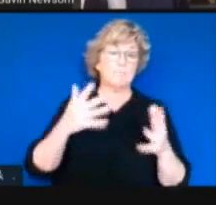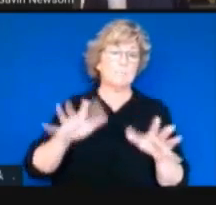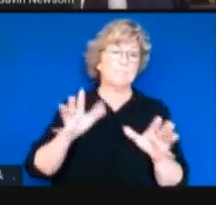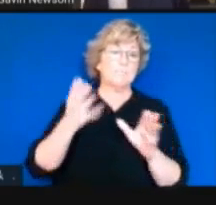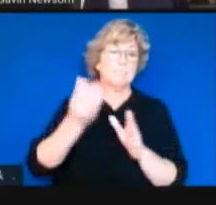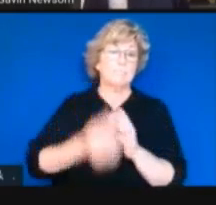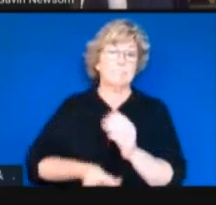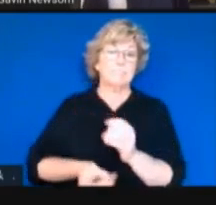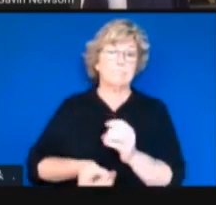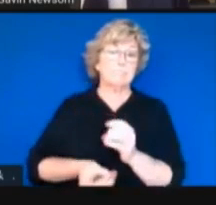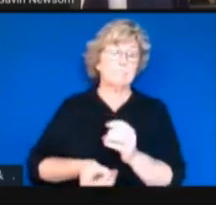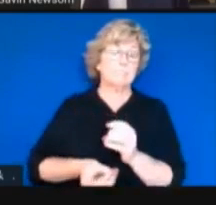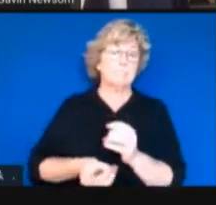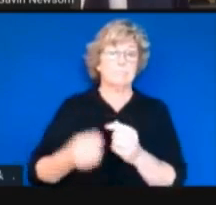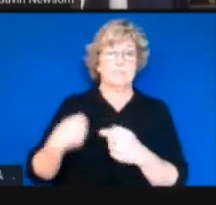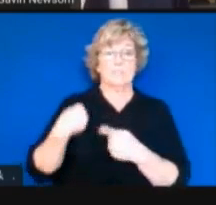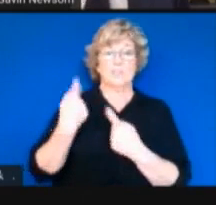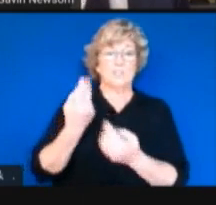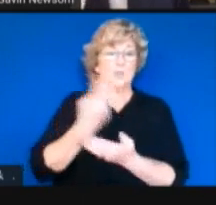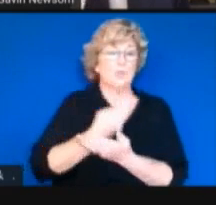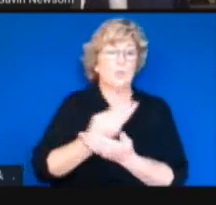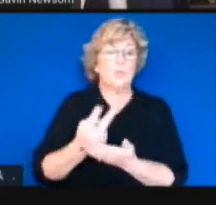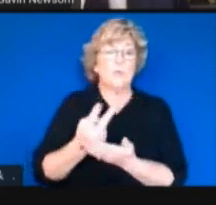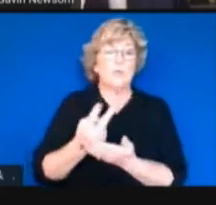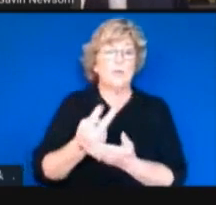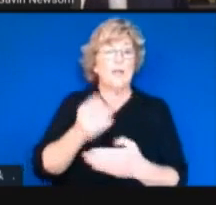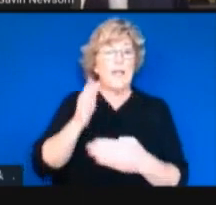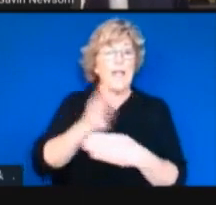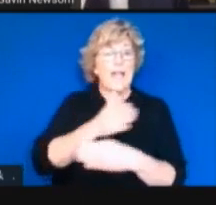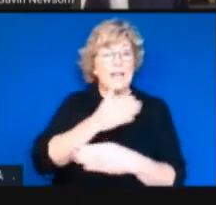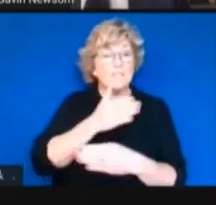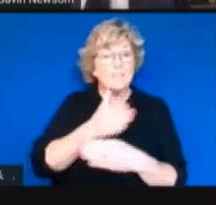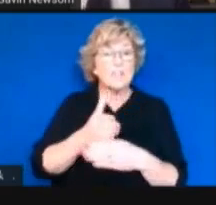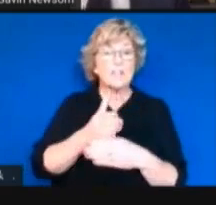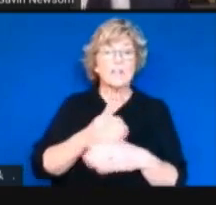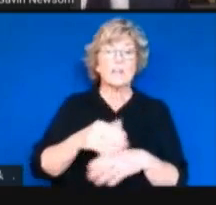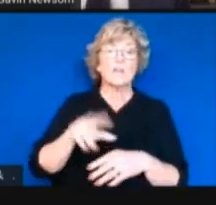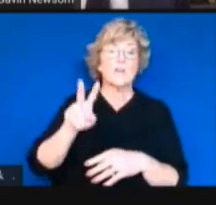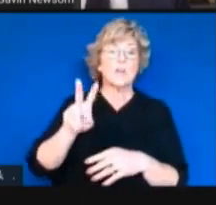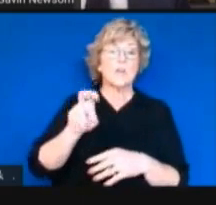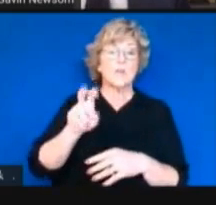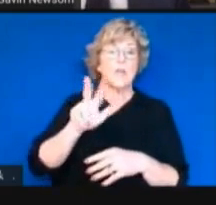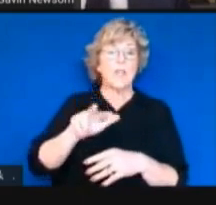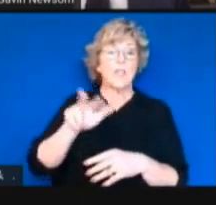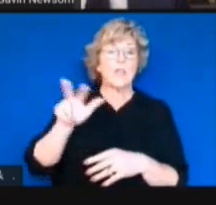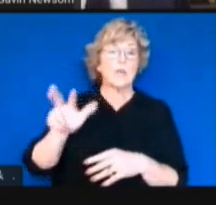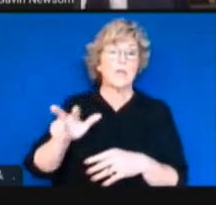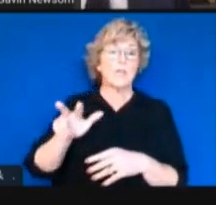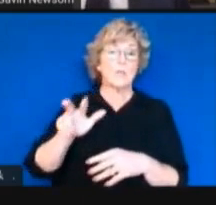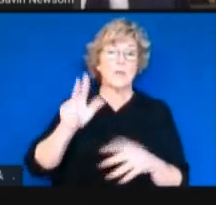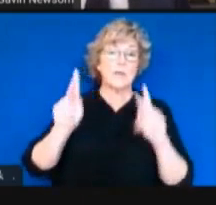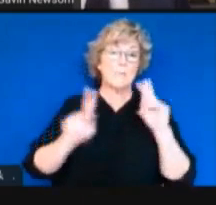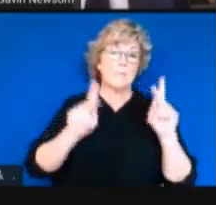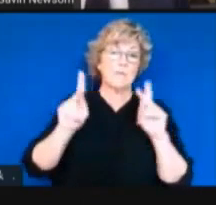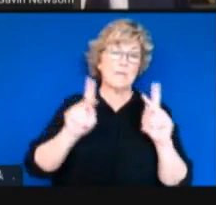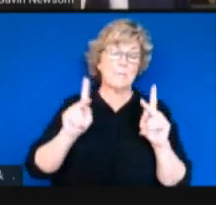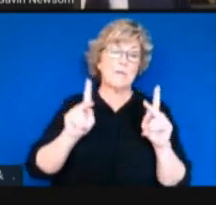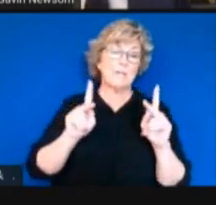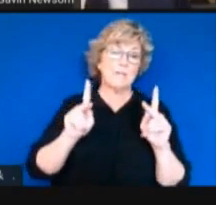LOST JUST OVER 14-DAY PERIOD. 2,741 PEOPLE, NO LONGER WITH US. JUST OVER A 14-DAY PERIOD.